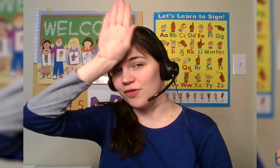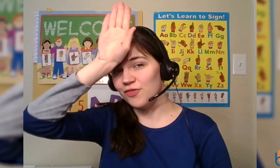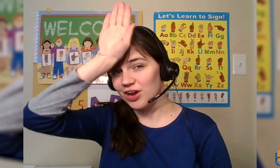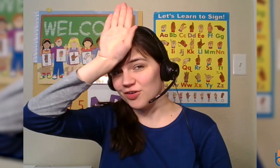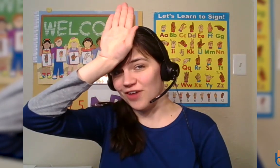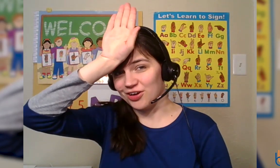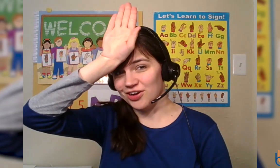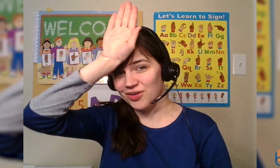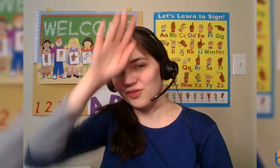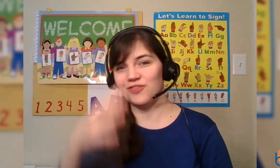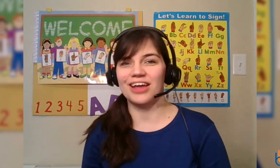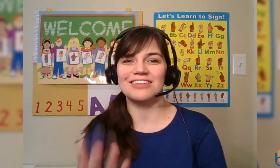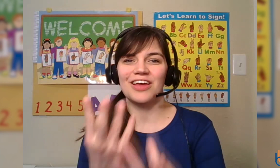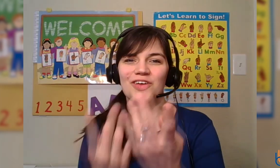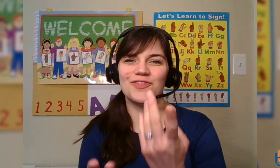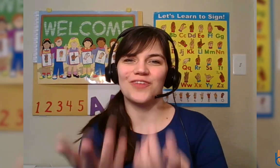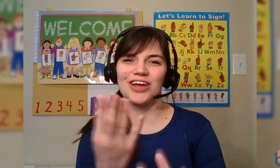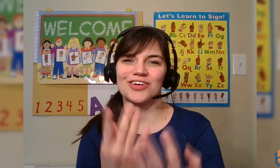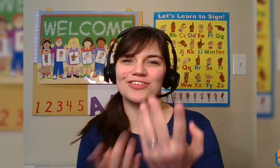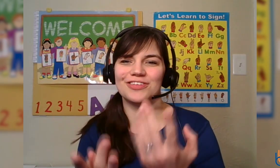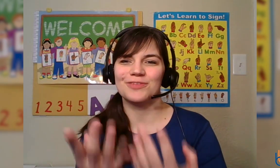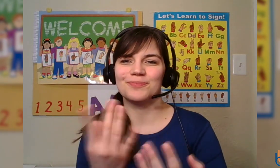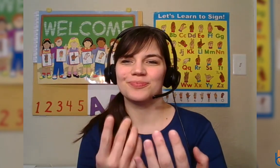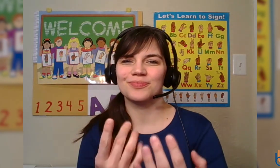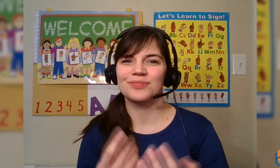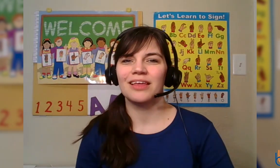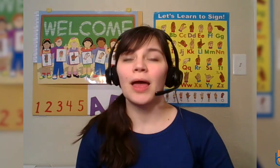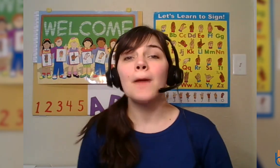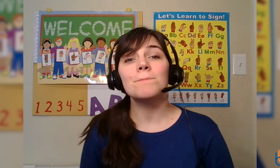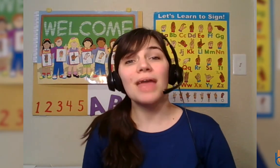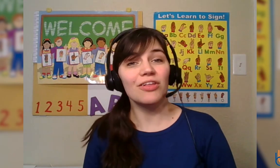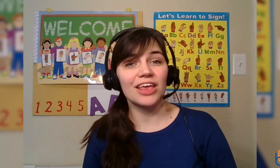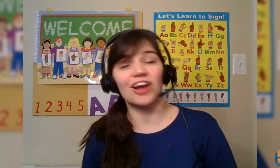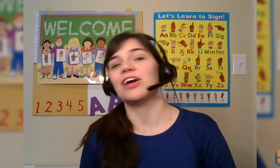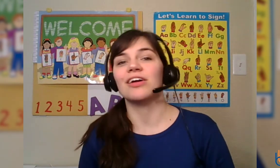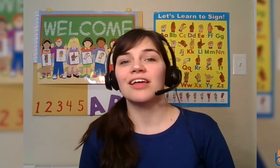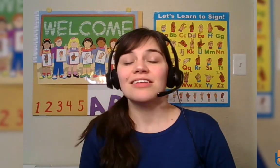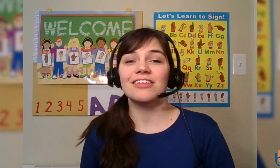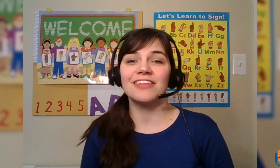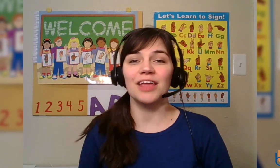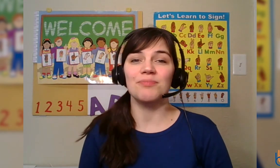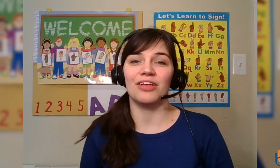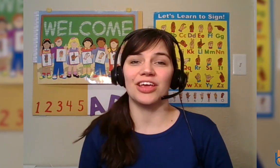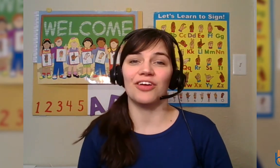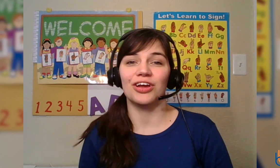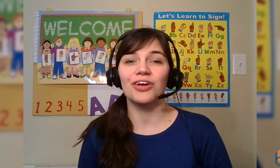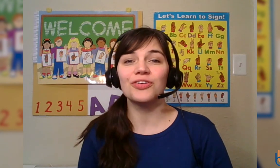firefighter will fight fires. Mail carrier. To sign mail carrier, you're